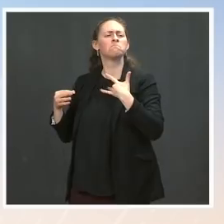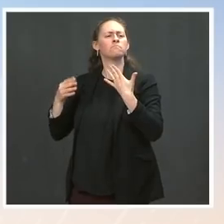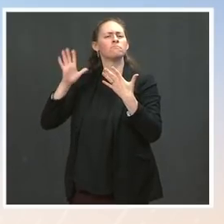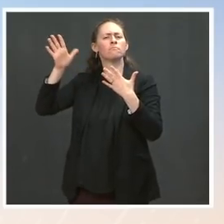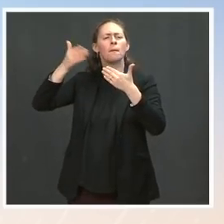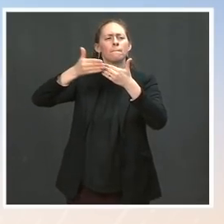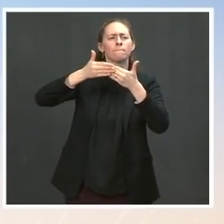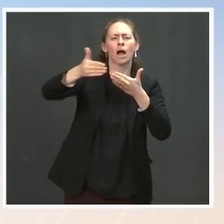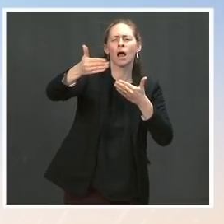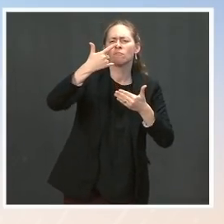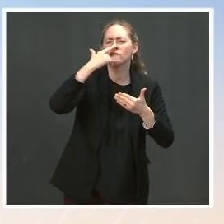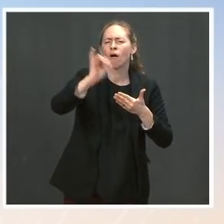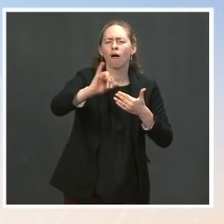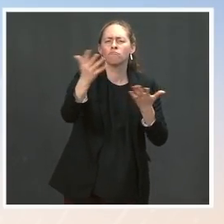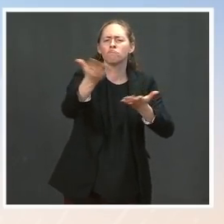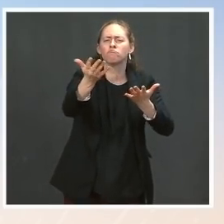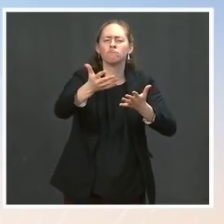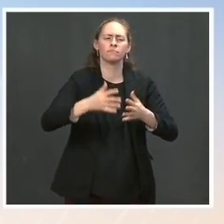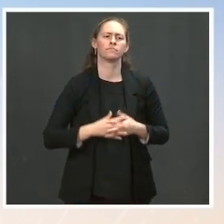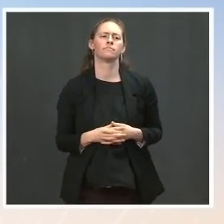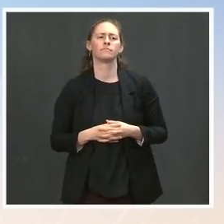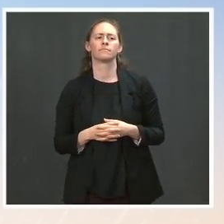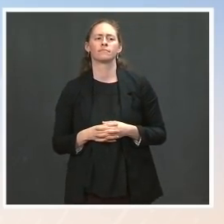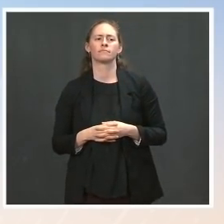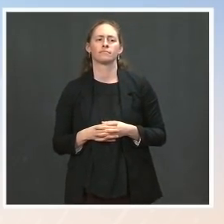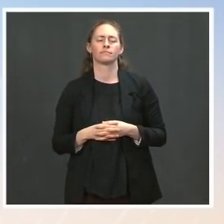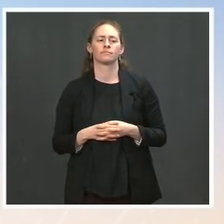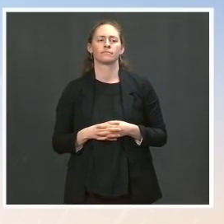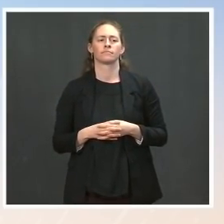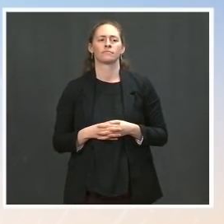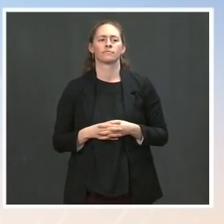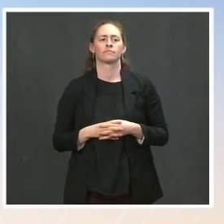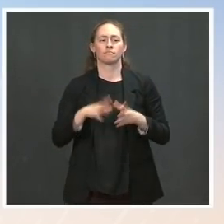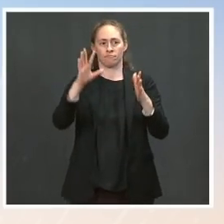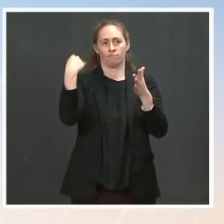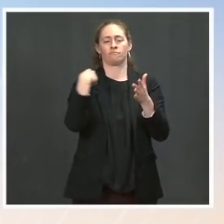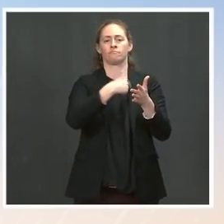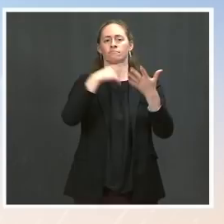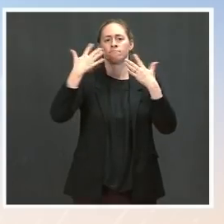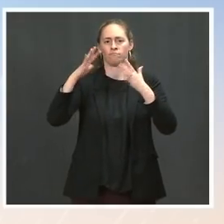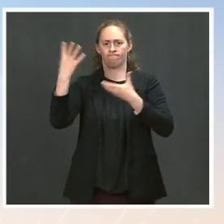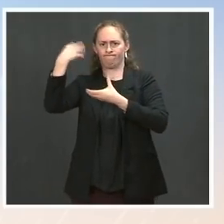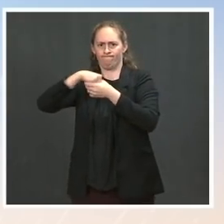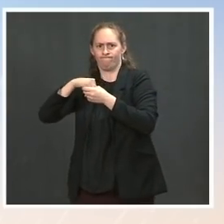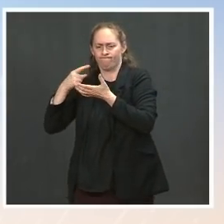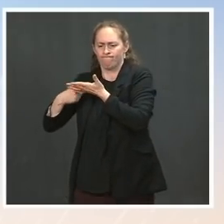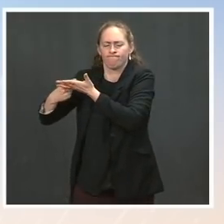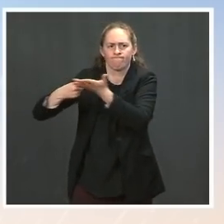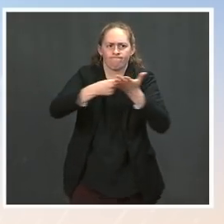Ms. Psaki: Well, there have been a series of bilateral discussions between our leadership and the regional governments of Mexico, Honduras,